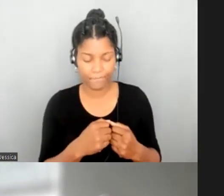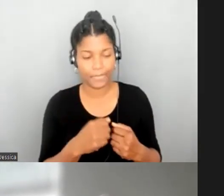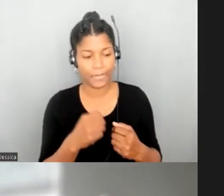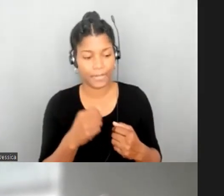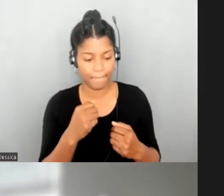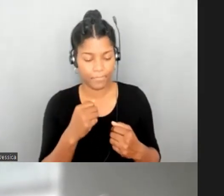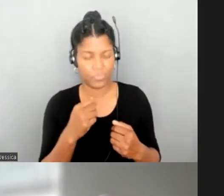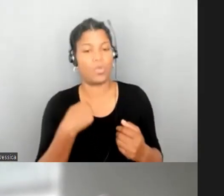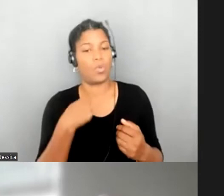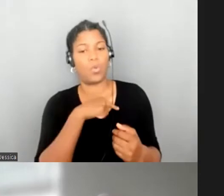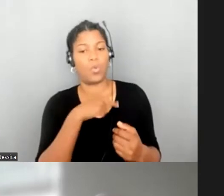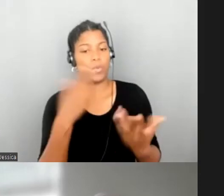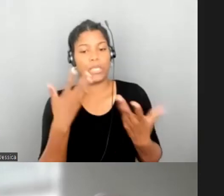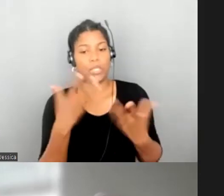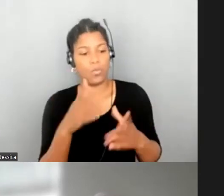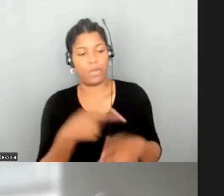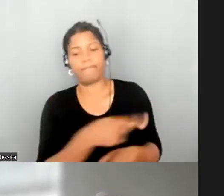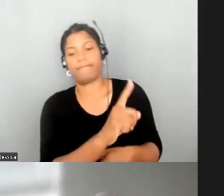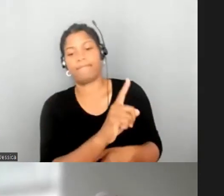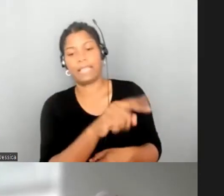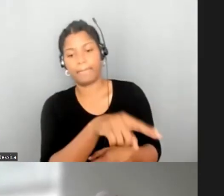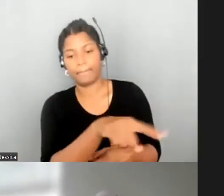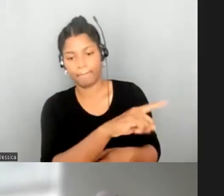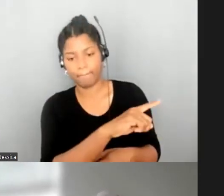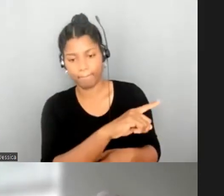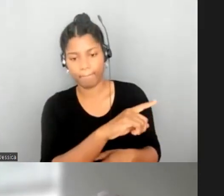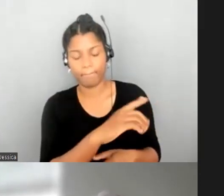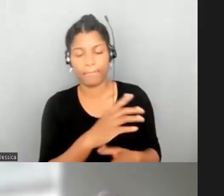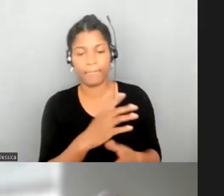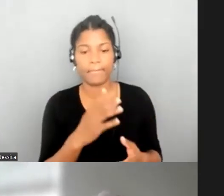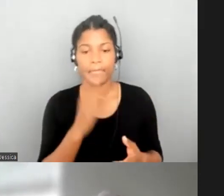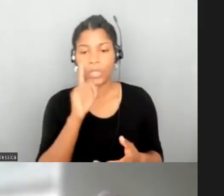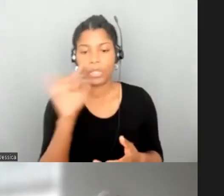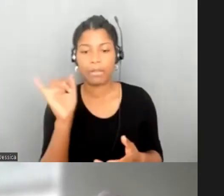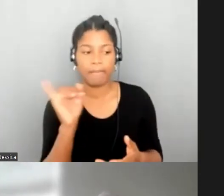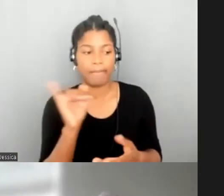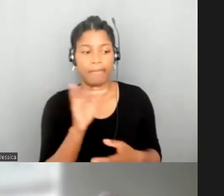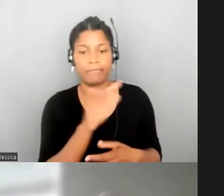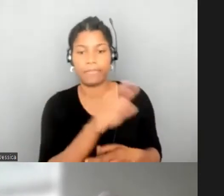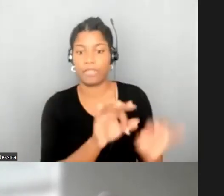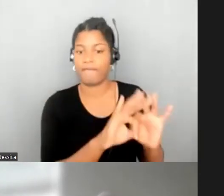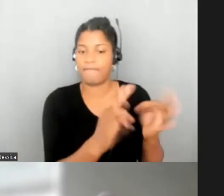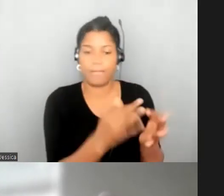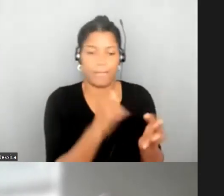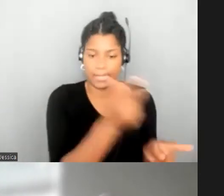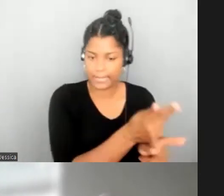That their family is not doing what they need to do to take care of their family.